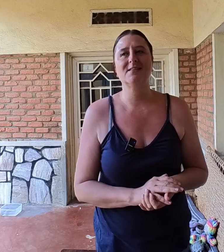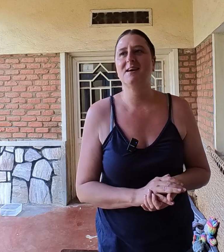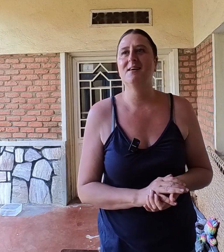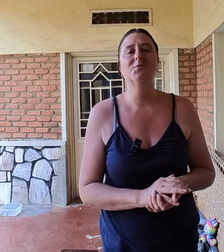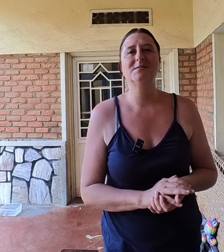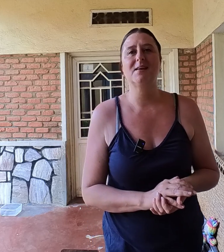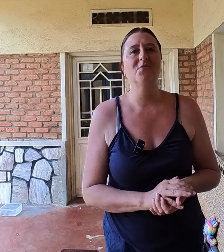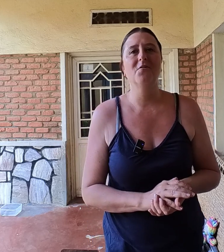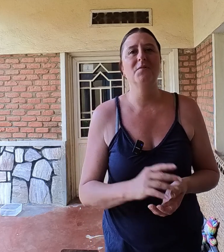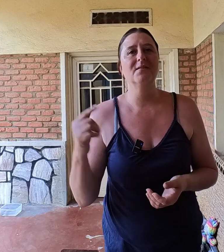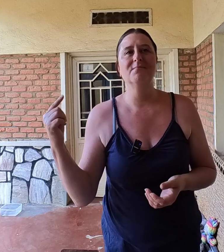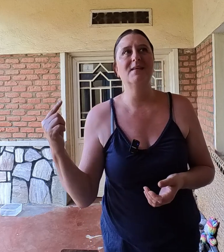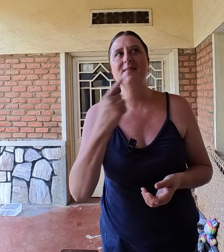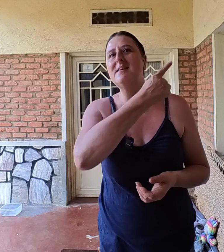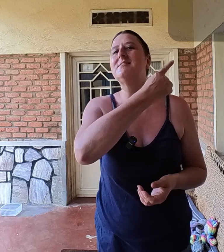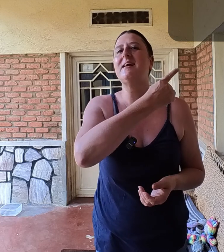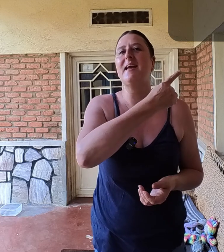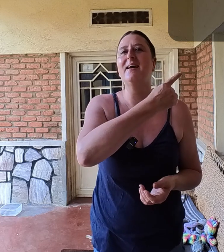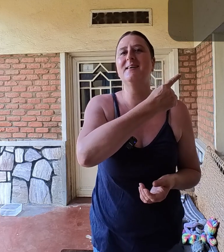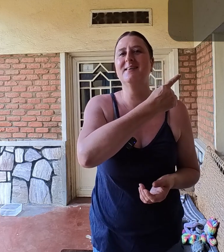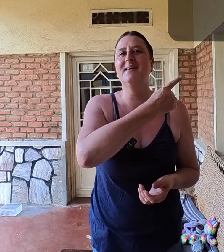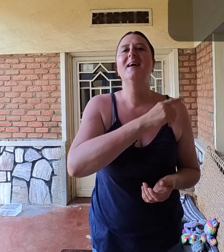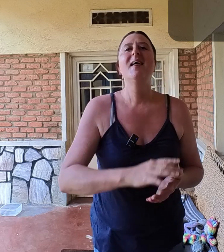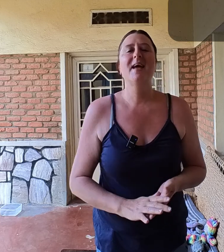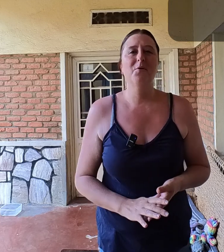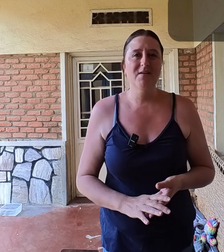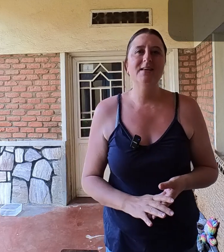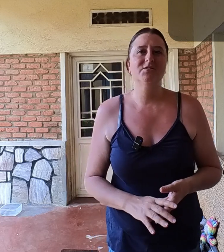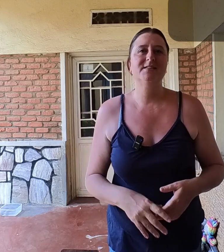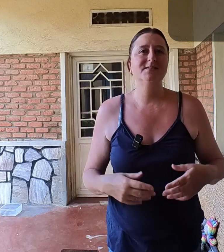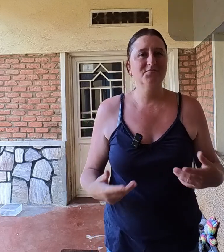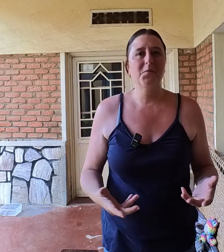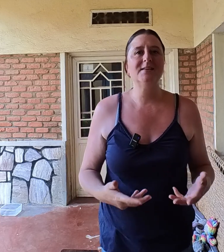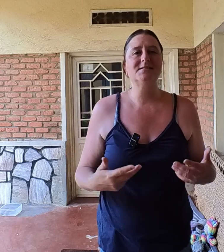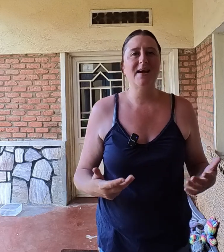check the date, I always get it wrong. But this date here. They were reintroduced to Rwanda,